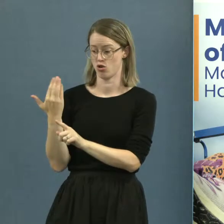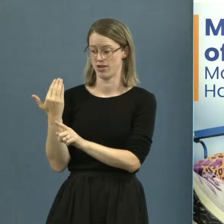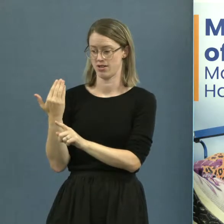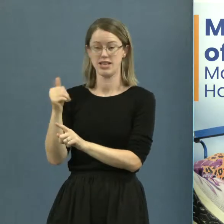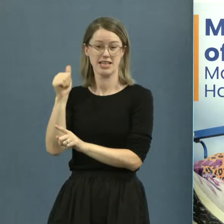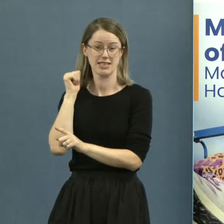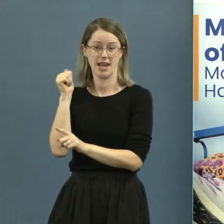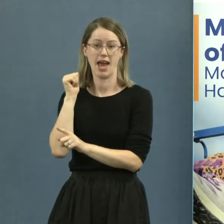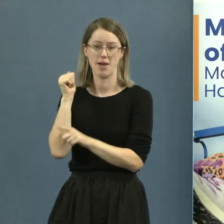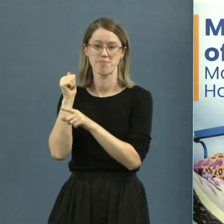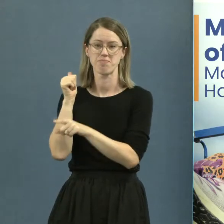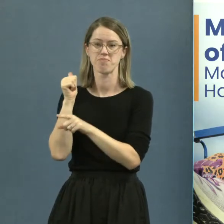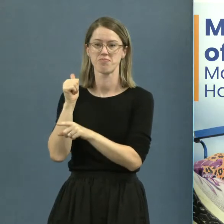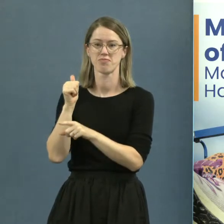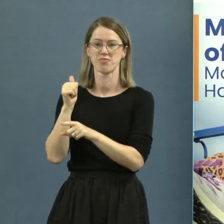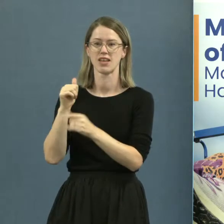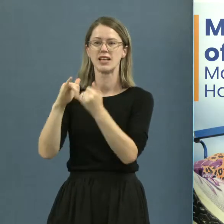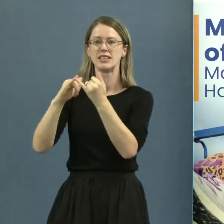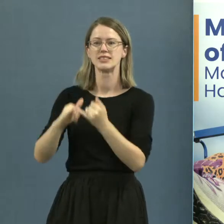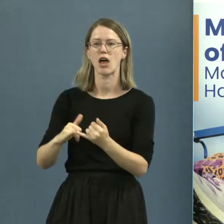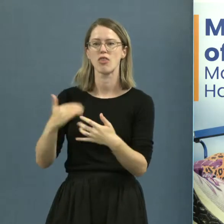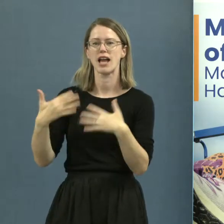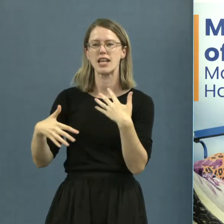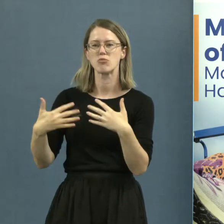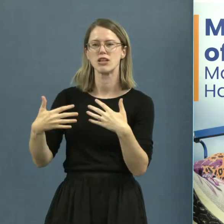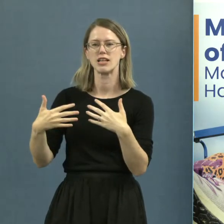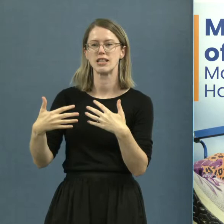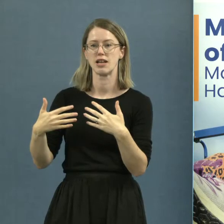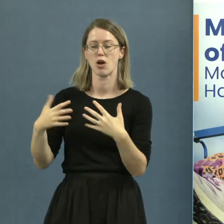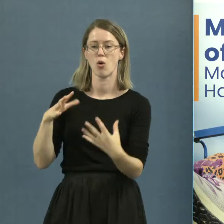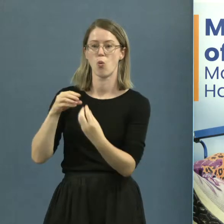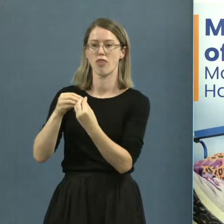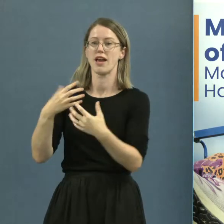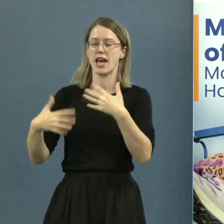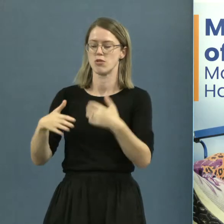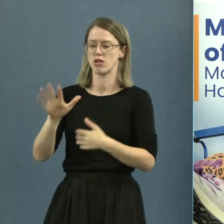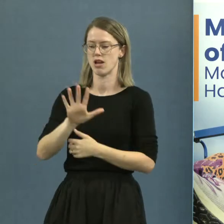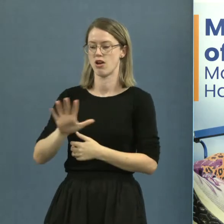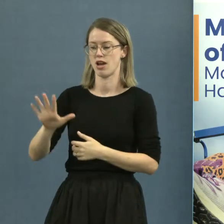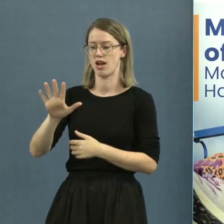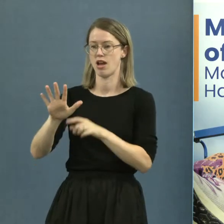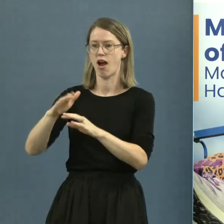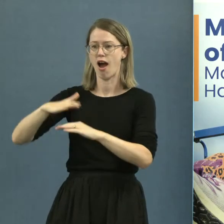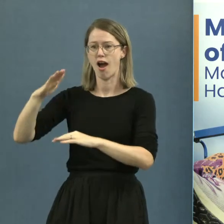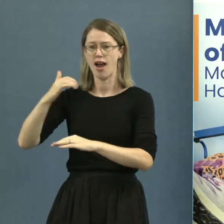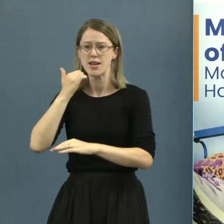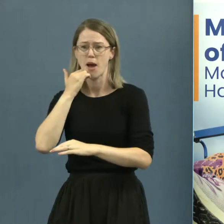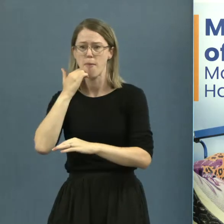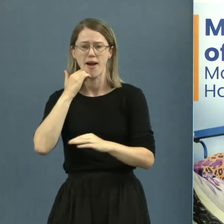numbers from yesterday show Canterbury and South Canterbury combined have a higher number